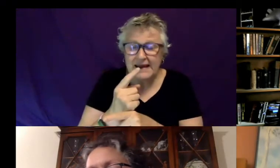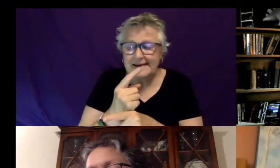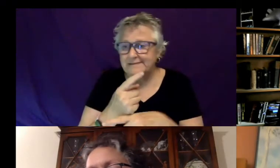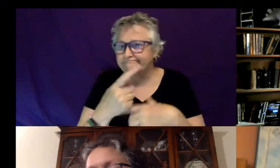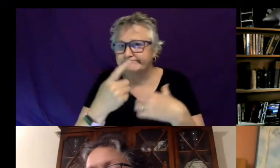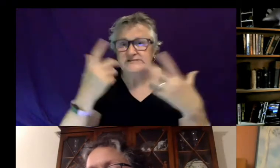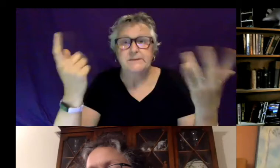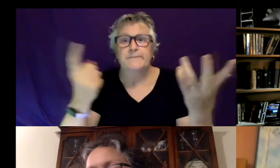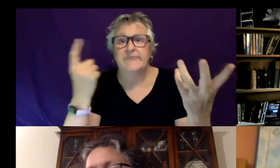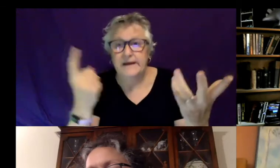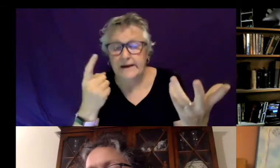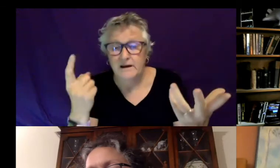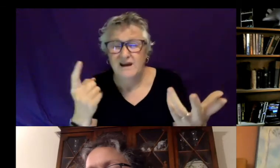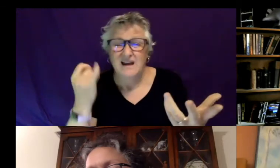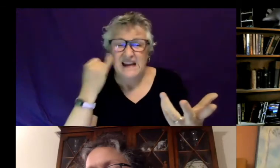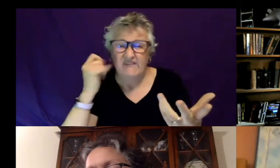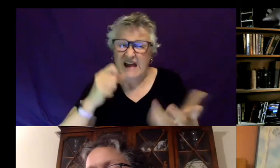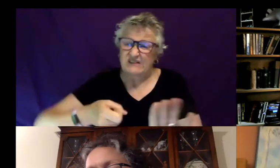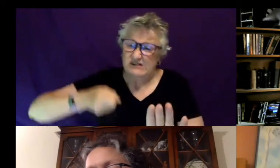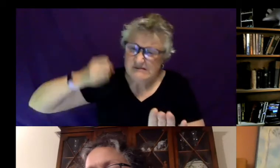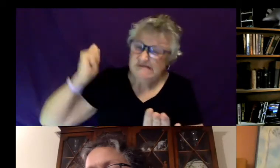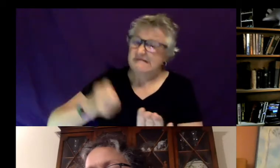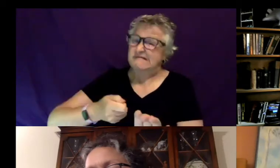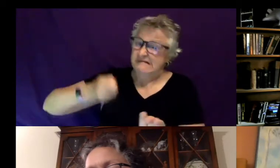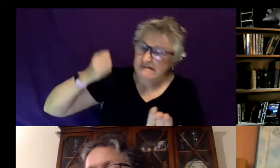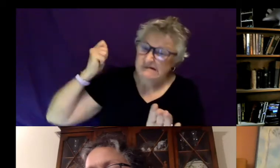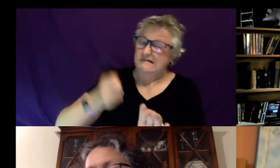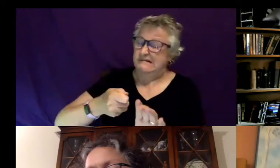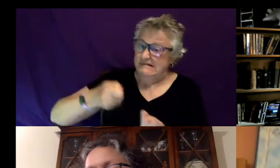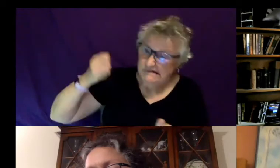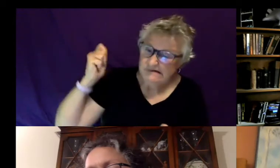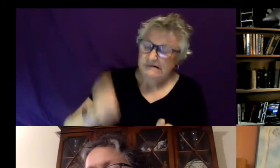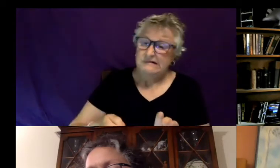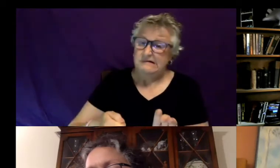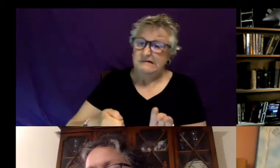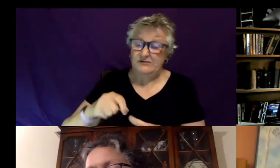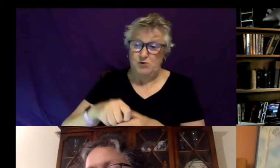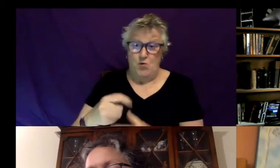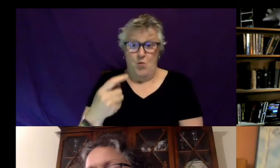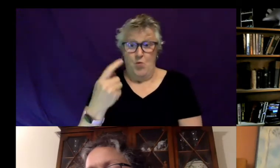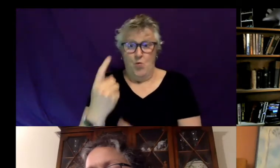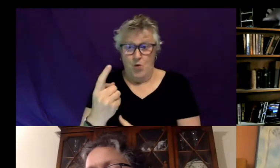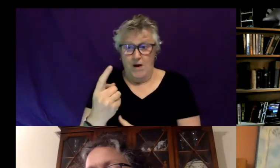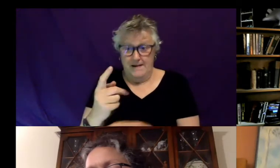amount of work into one piece that goes into a conglomeration of pieces,